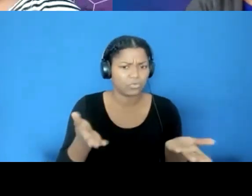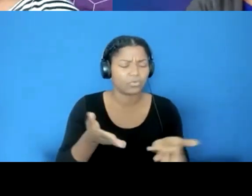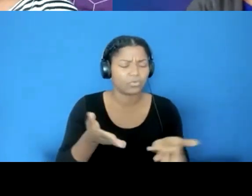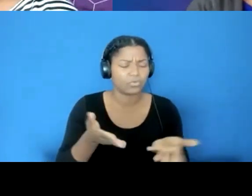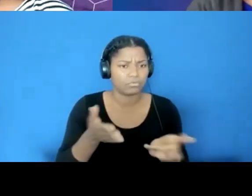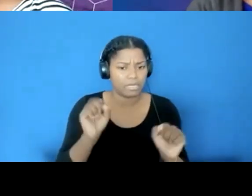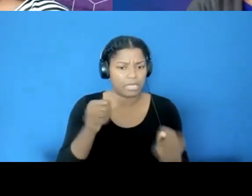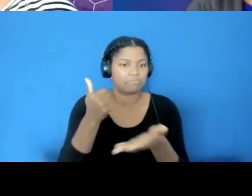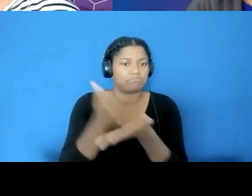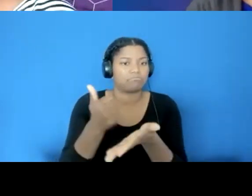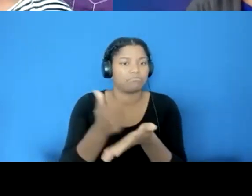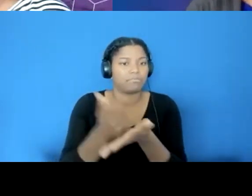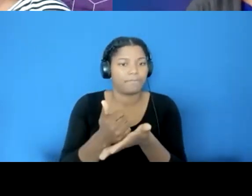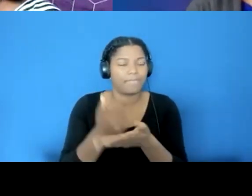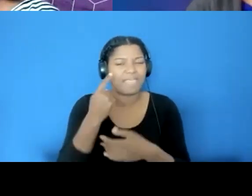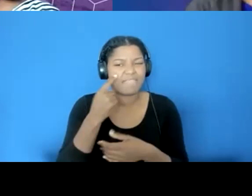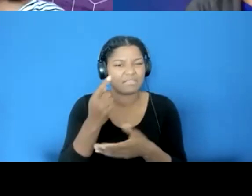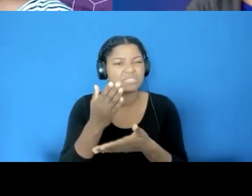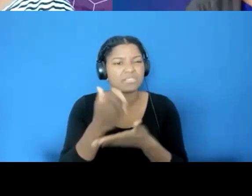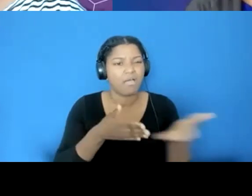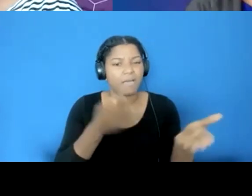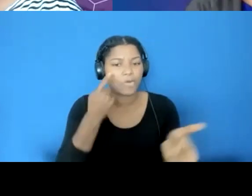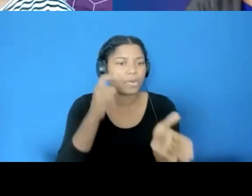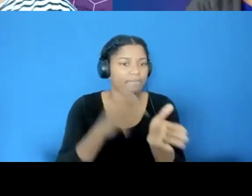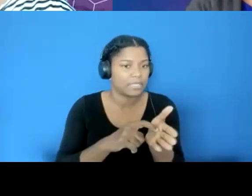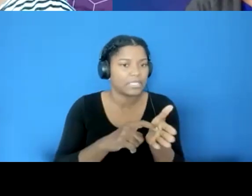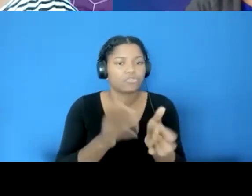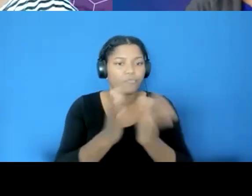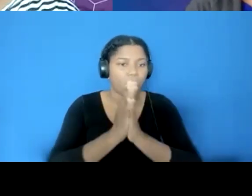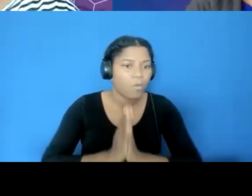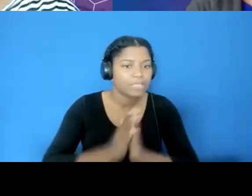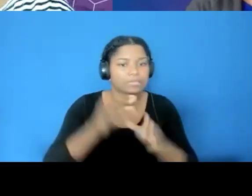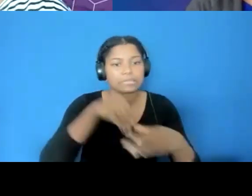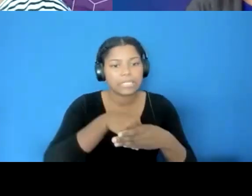still a couple of notifications and requests that are in FastLane, including PI transfers.